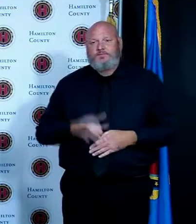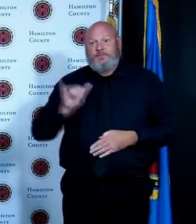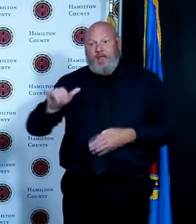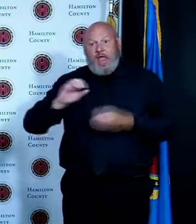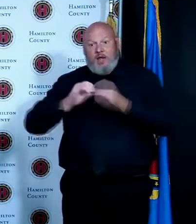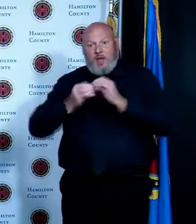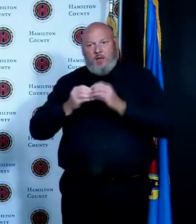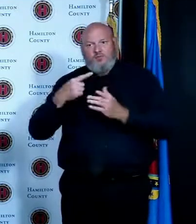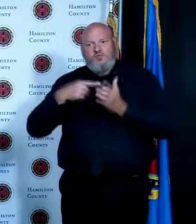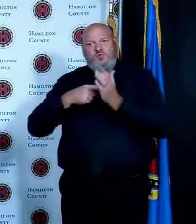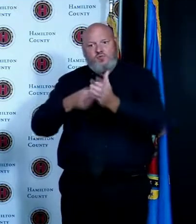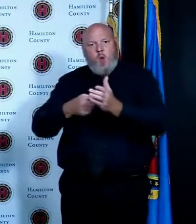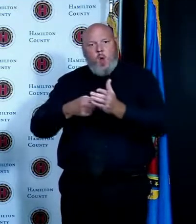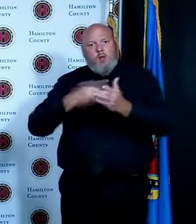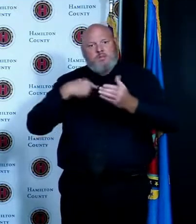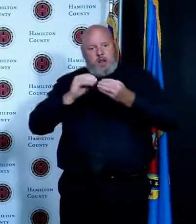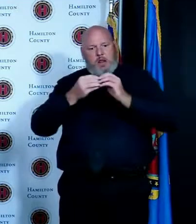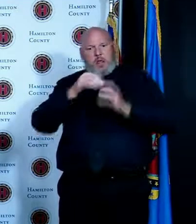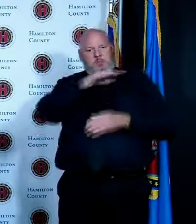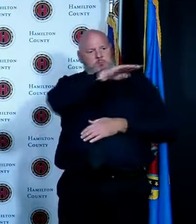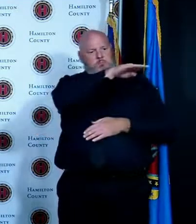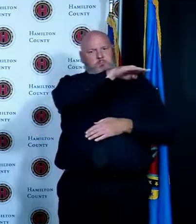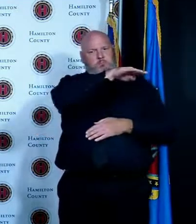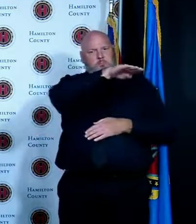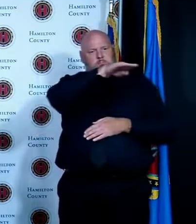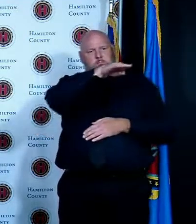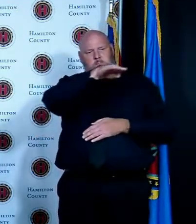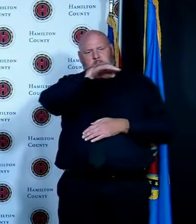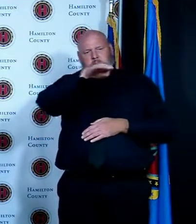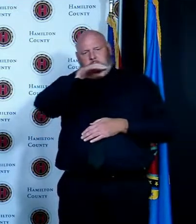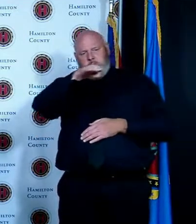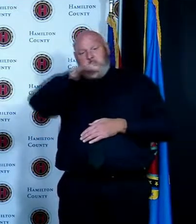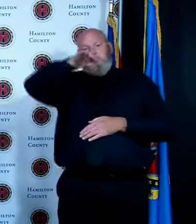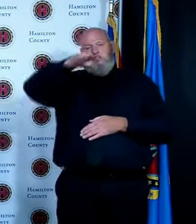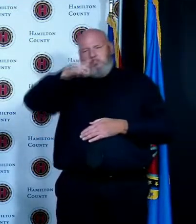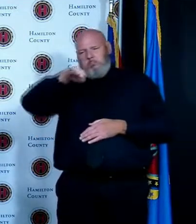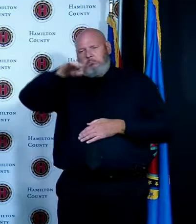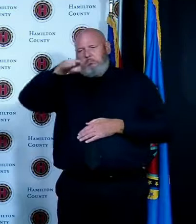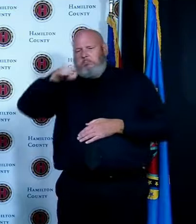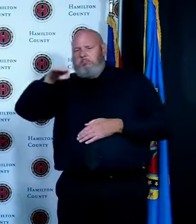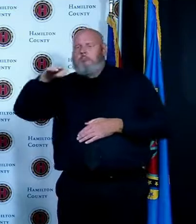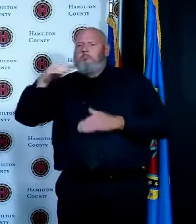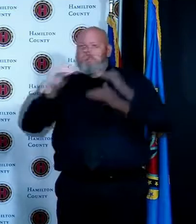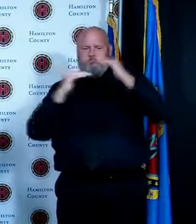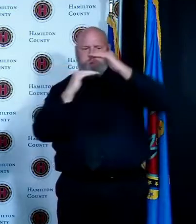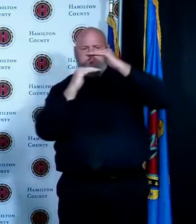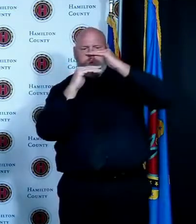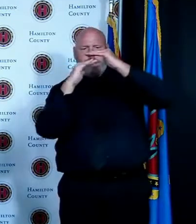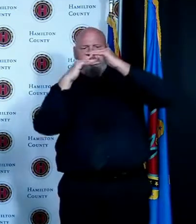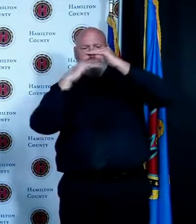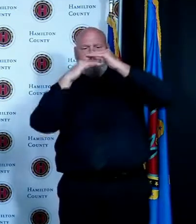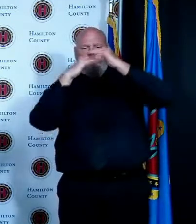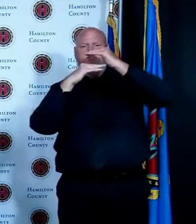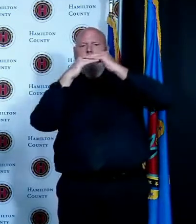they're you know they do jump at moments and decrease at other moments but overall over the course of the last 21 days